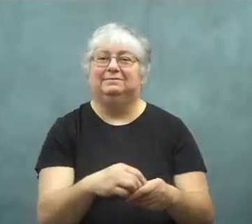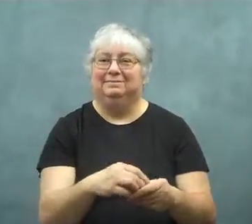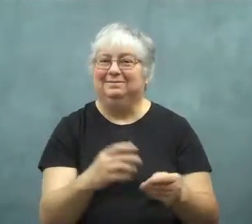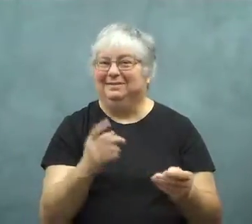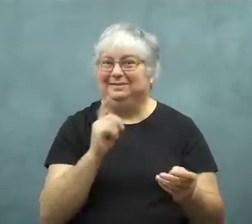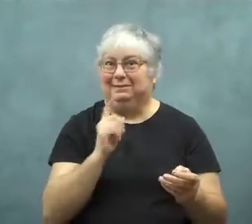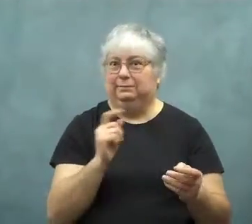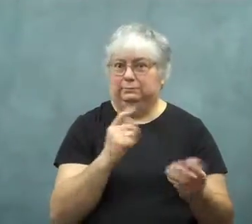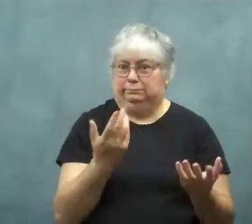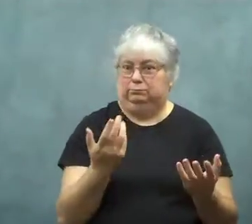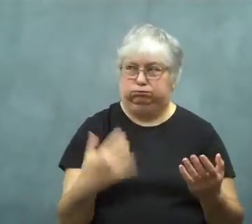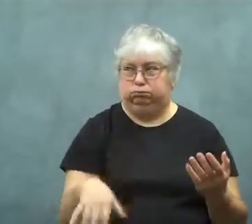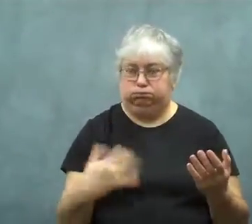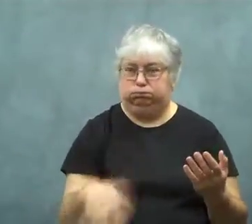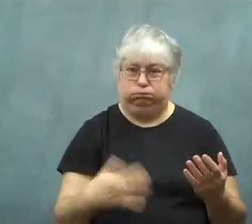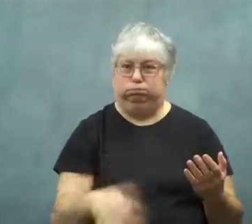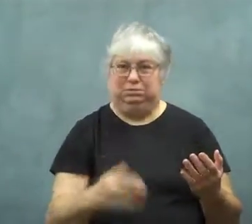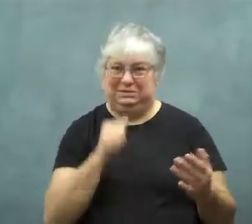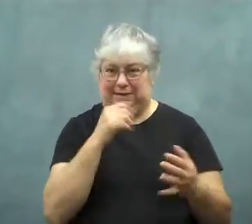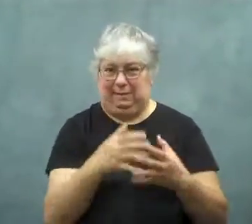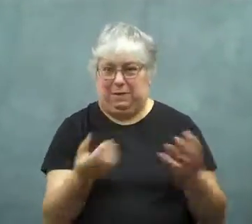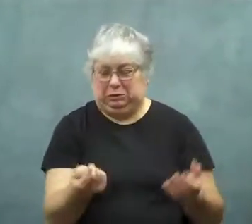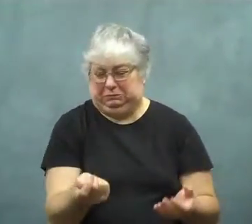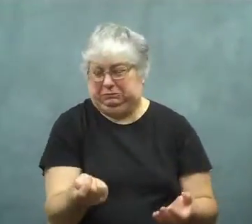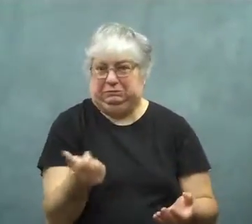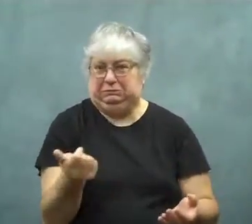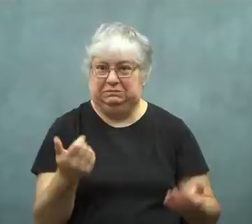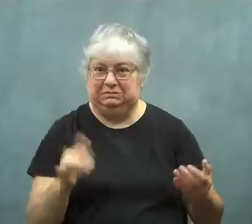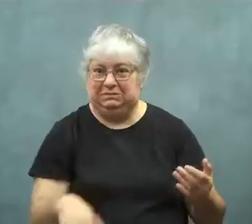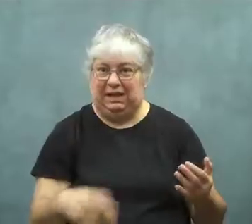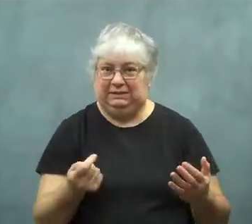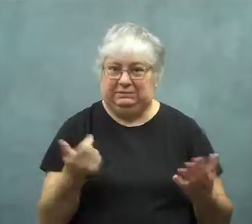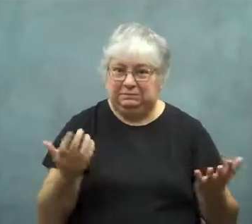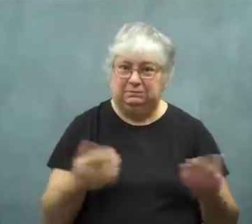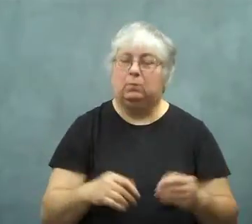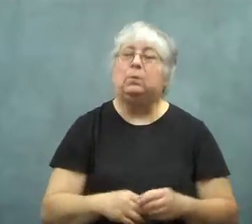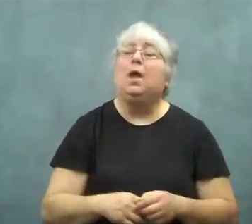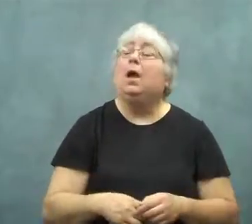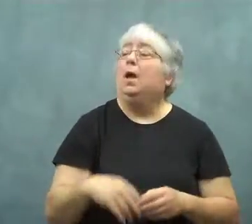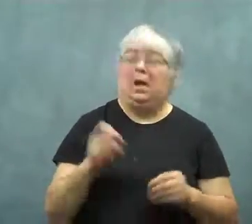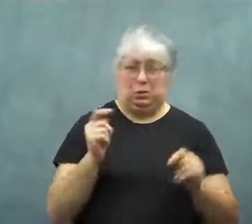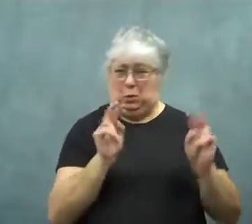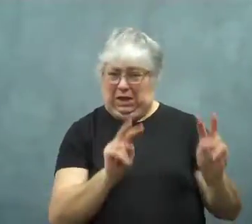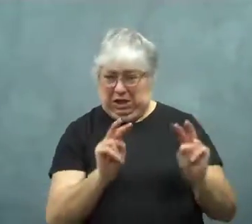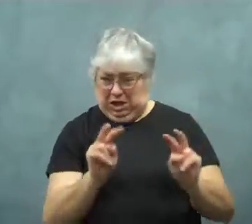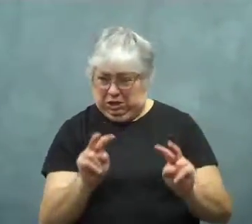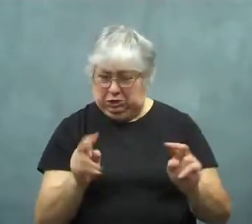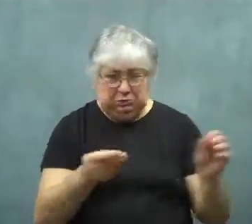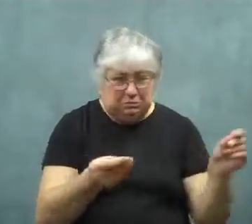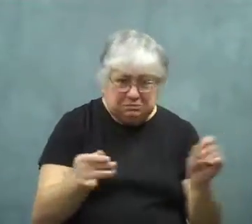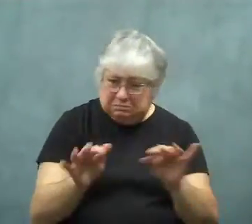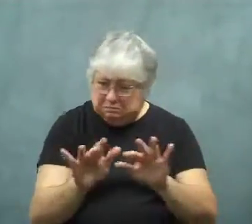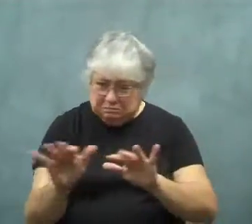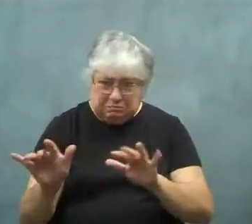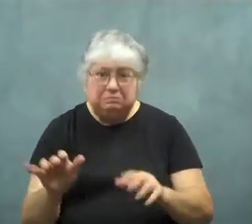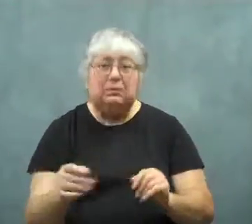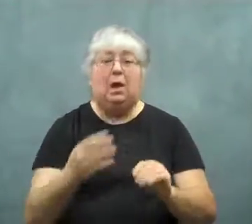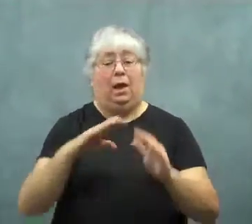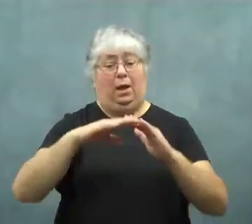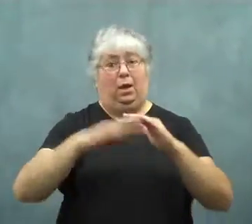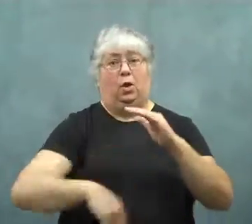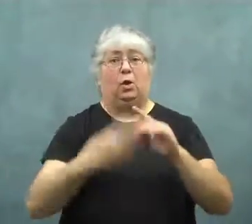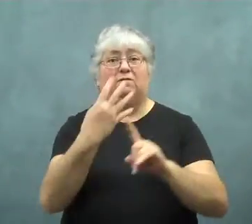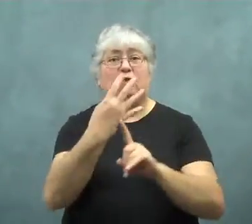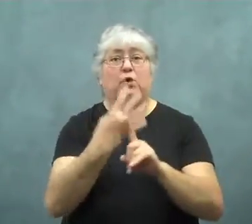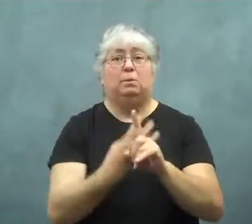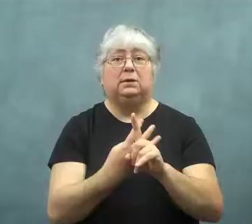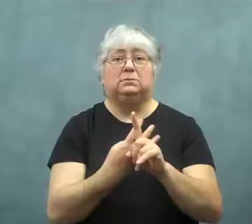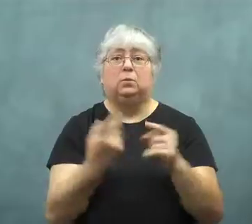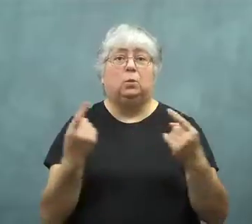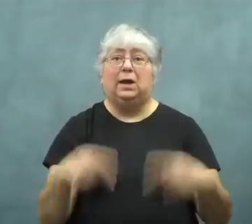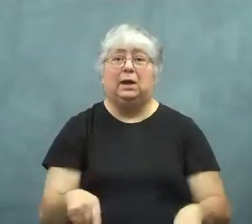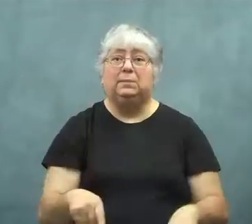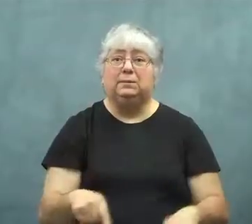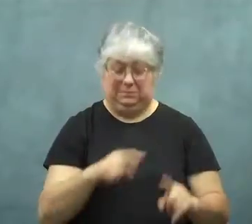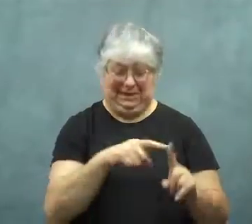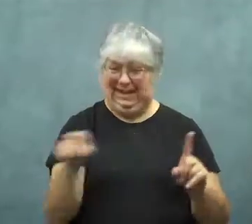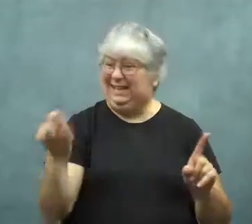That's a miniscule amount.